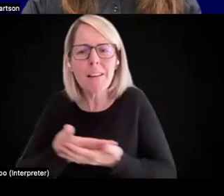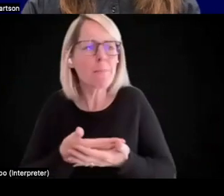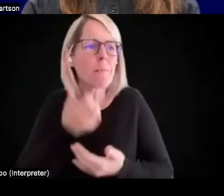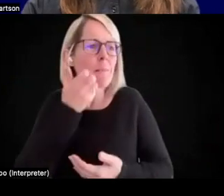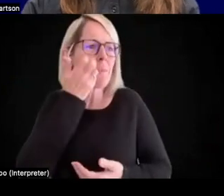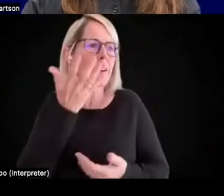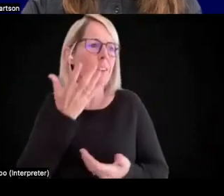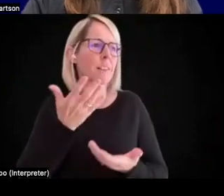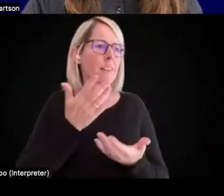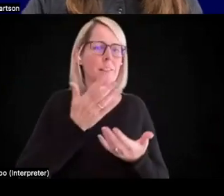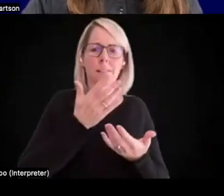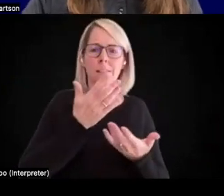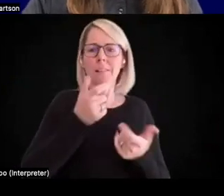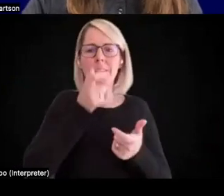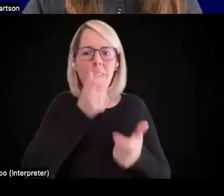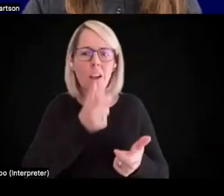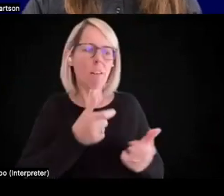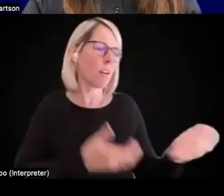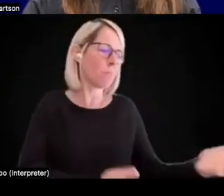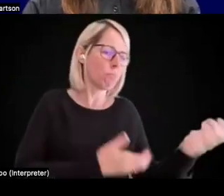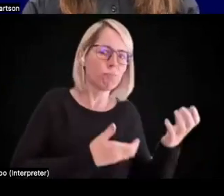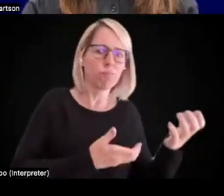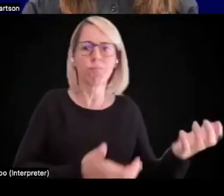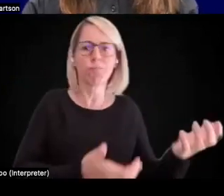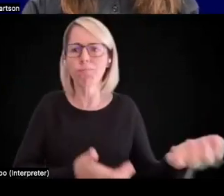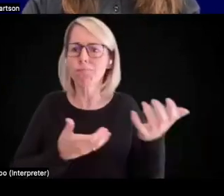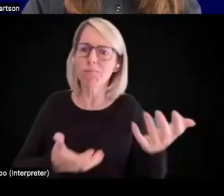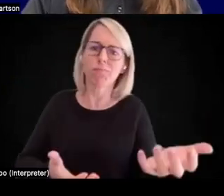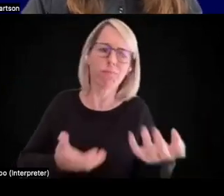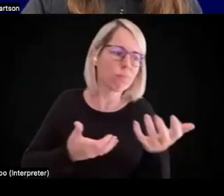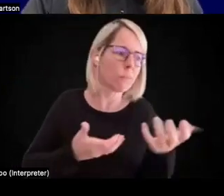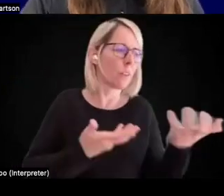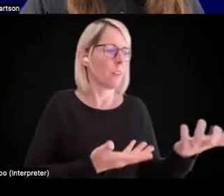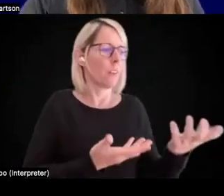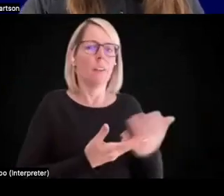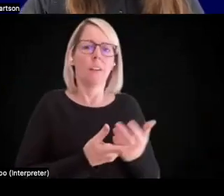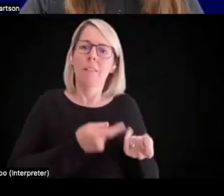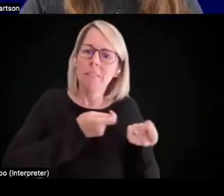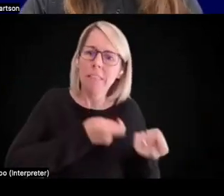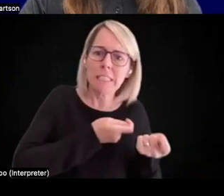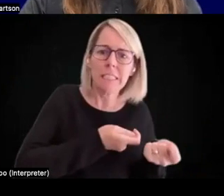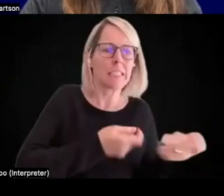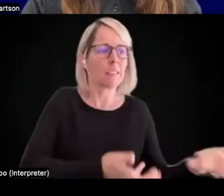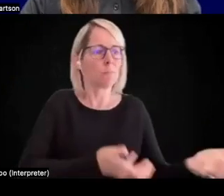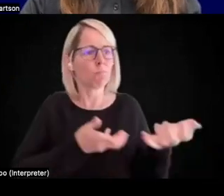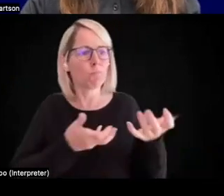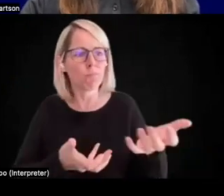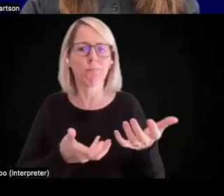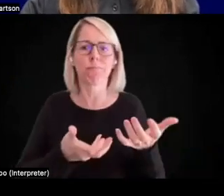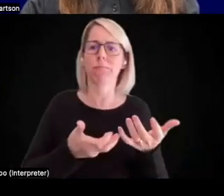the baby gets picked up to be put in their pram, the baby gets picked up to have a nappy change,